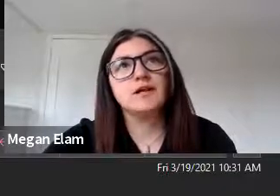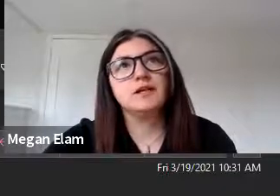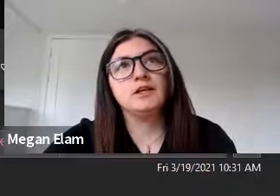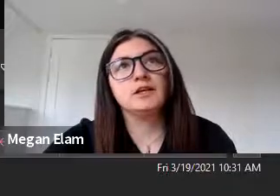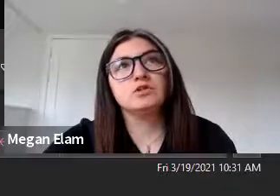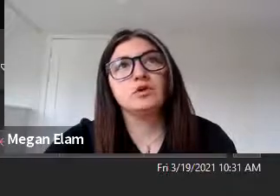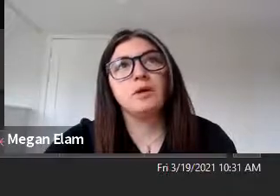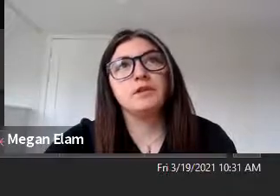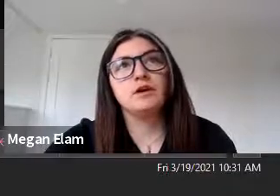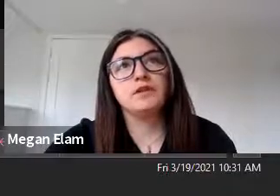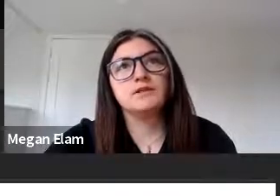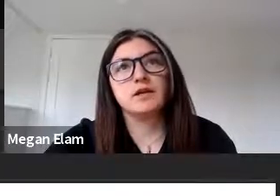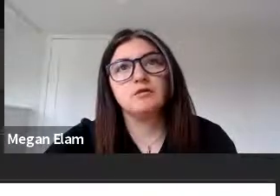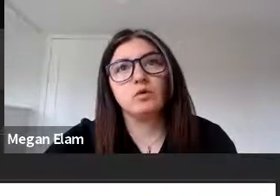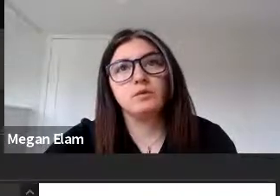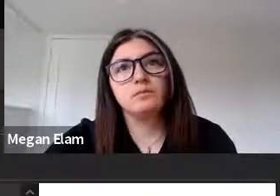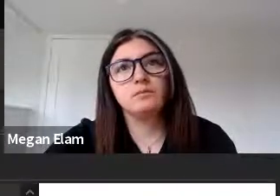signing, it gives you a copy of that signed form.